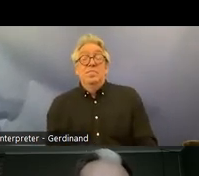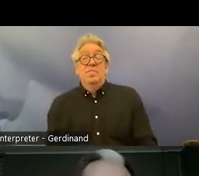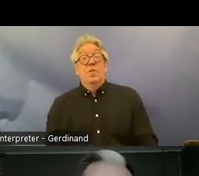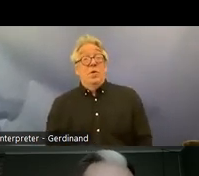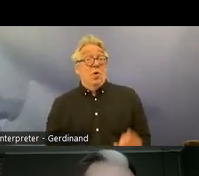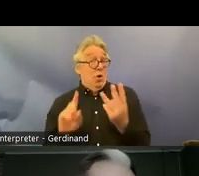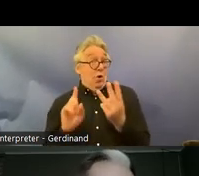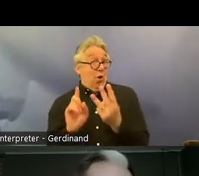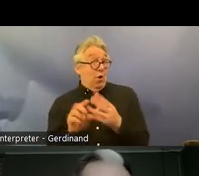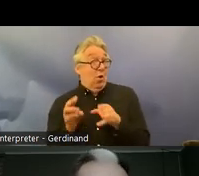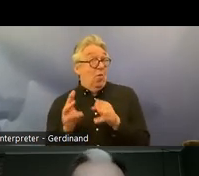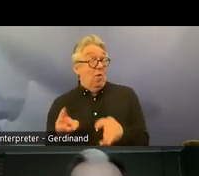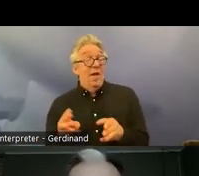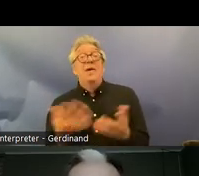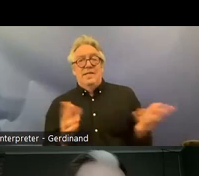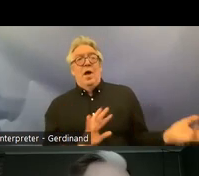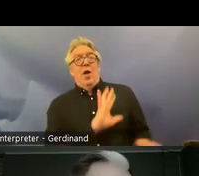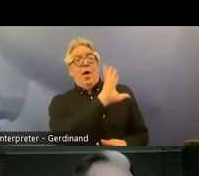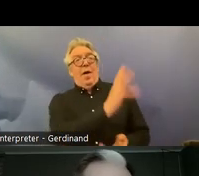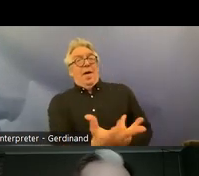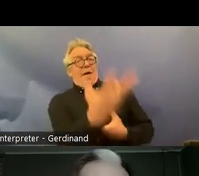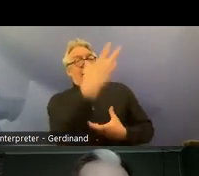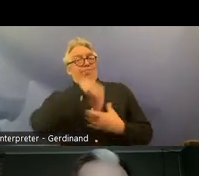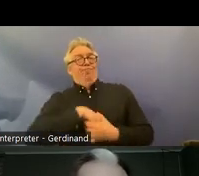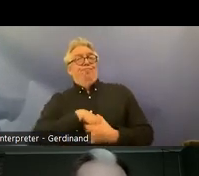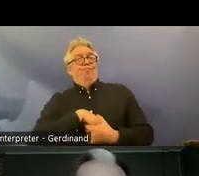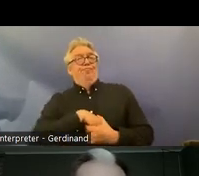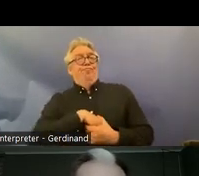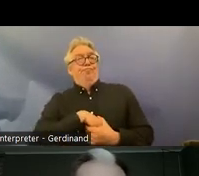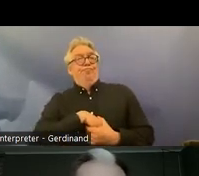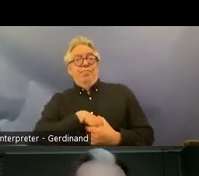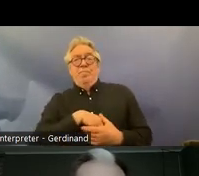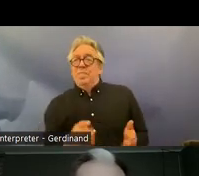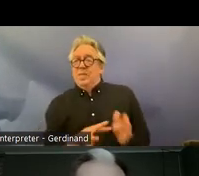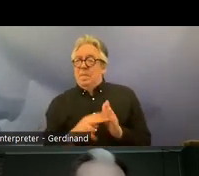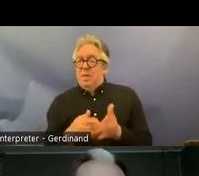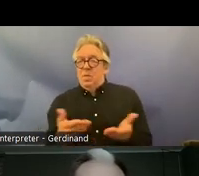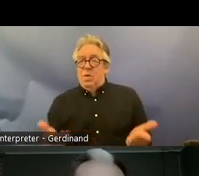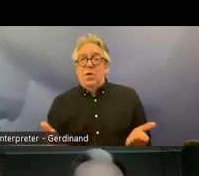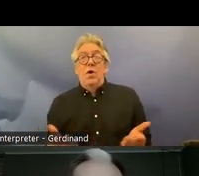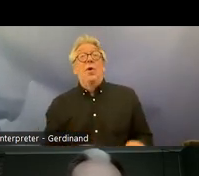incorporation which we're talking about here uh where uh an international